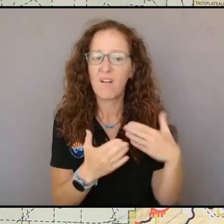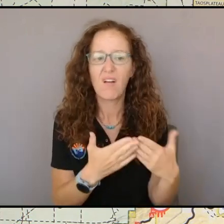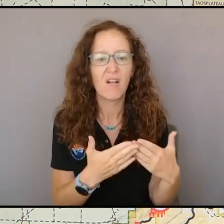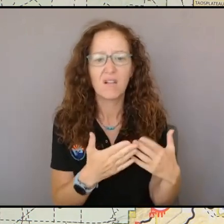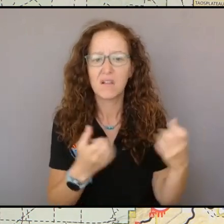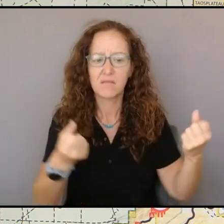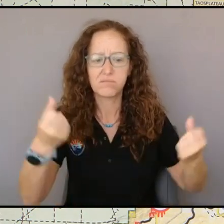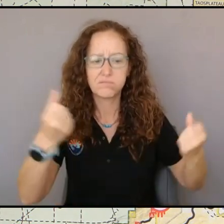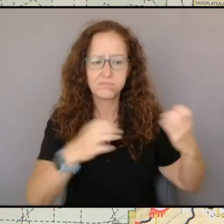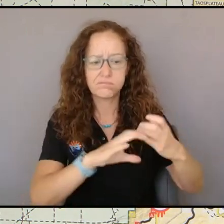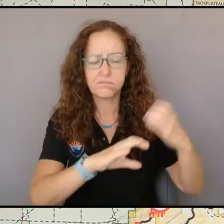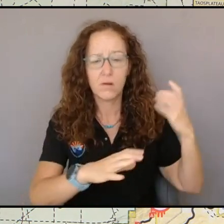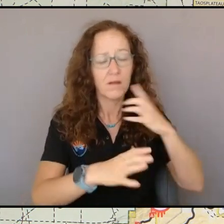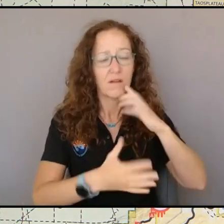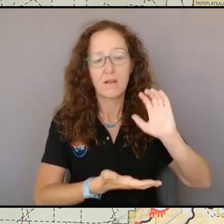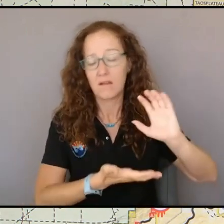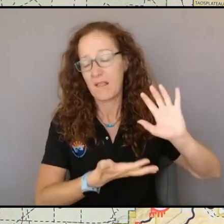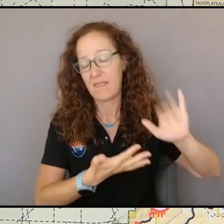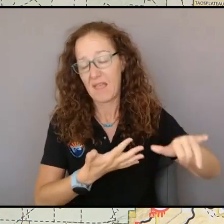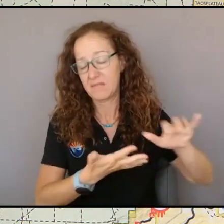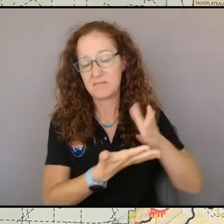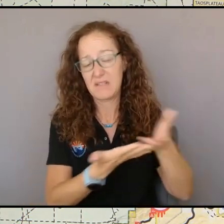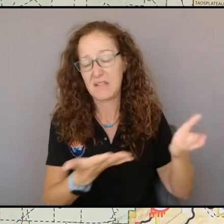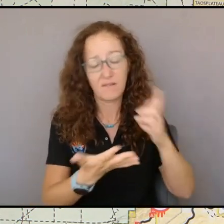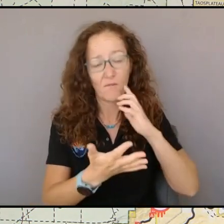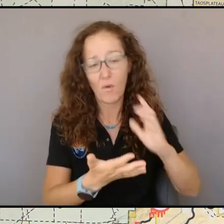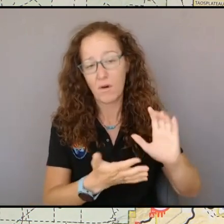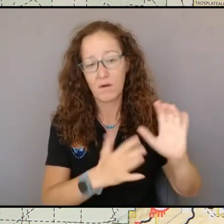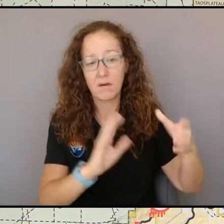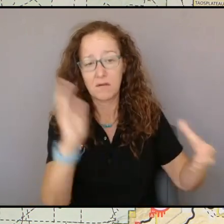equipment out of that area. And that includes you know, really